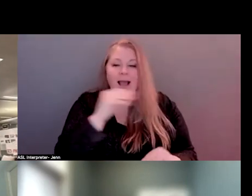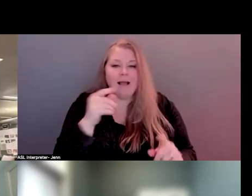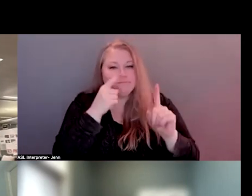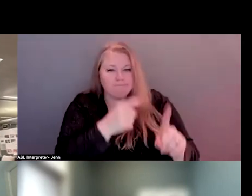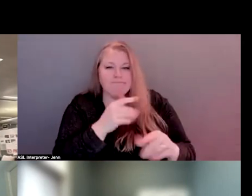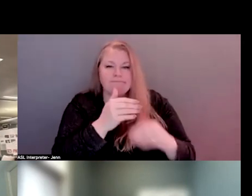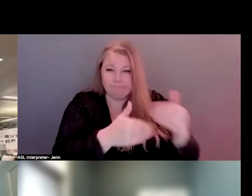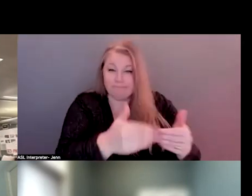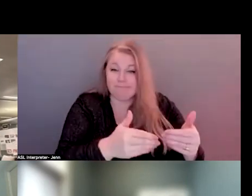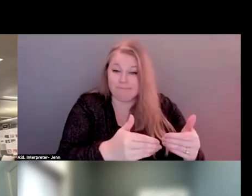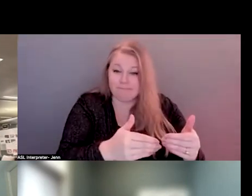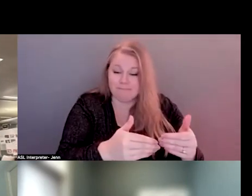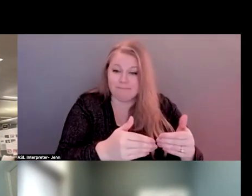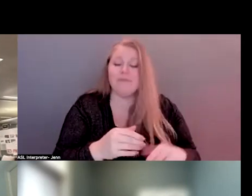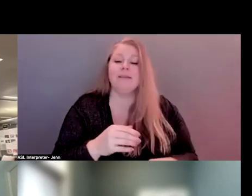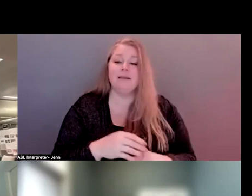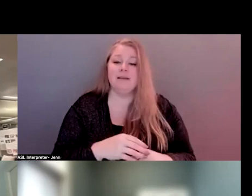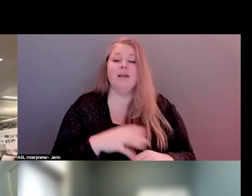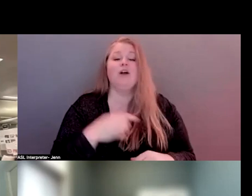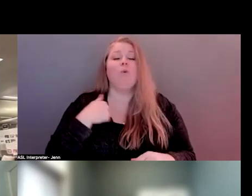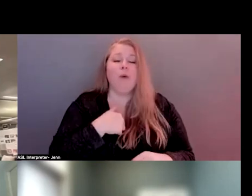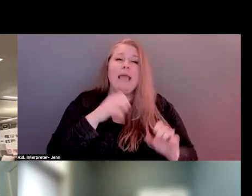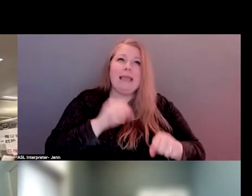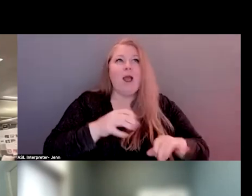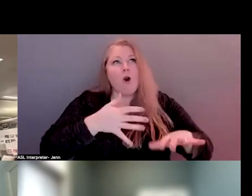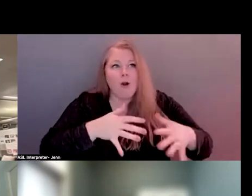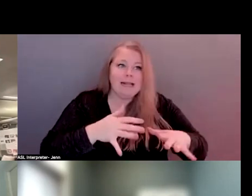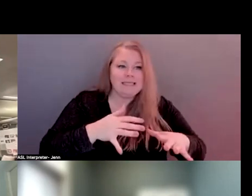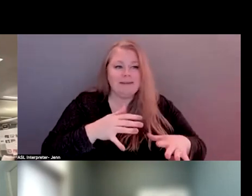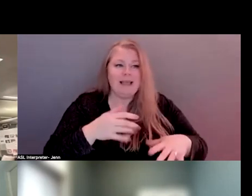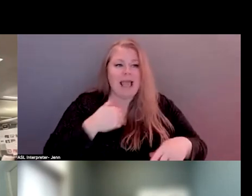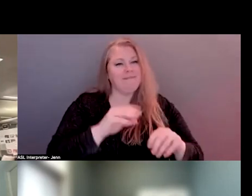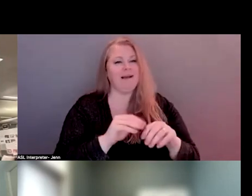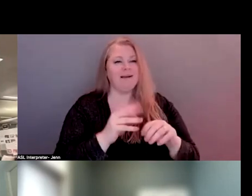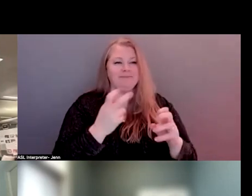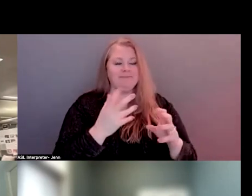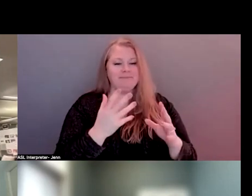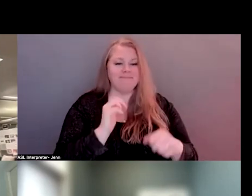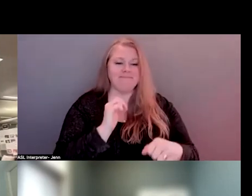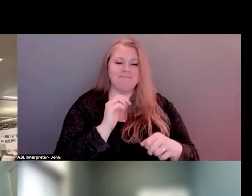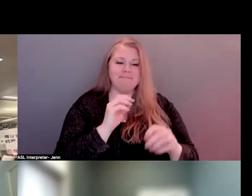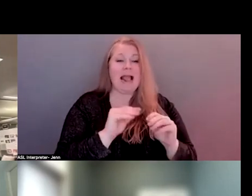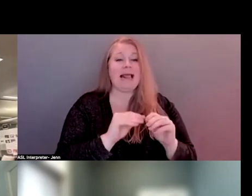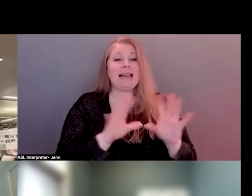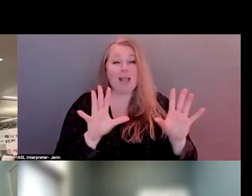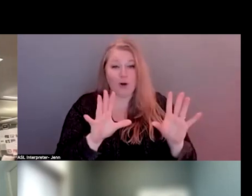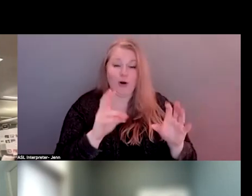so that we can relatively -- there is a clearly -- a clearer clue for us to make things more